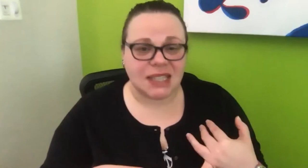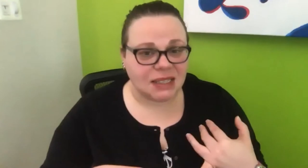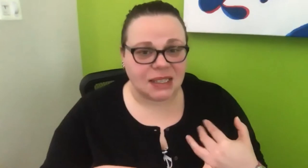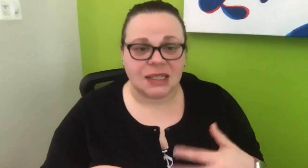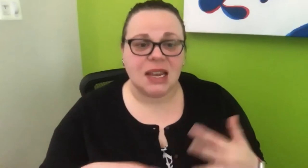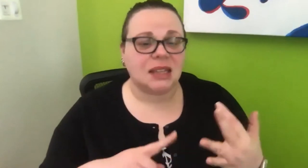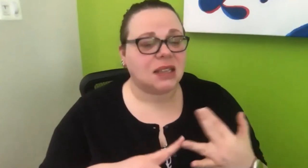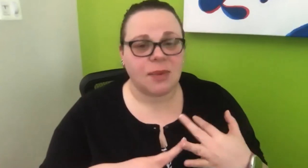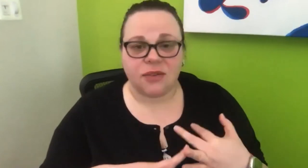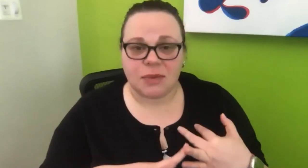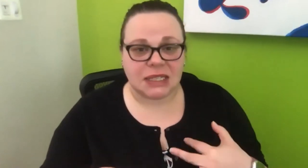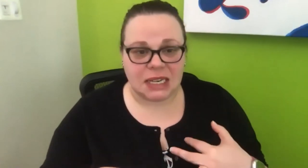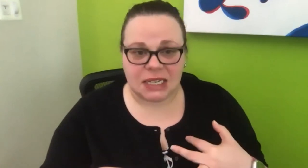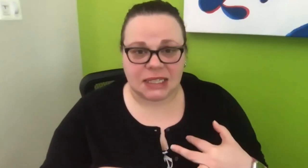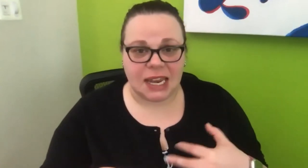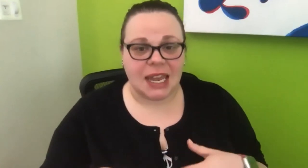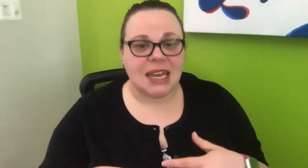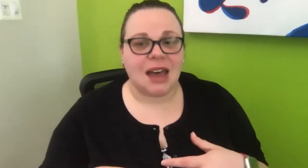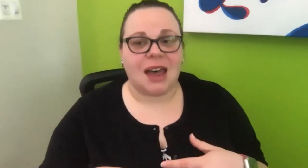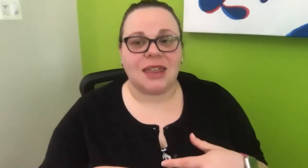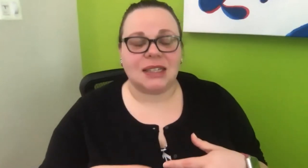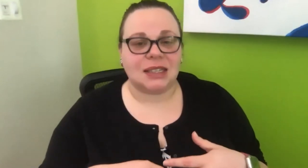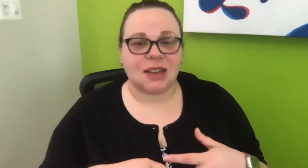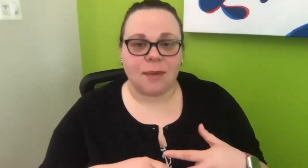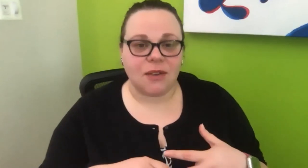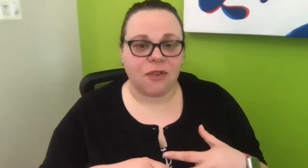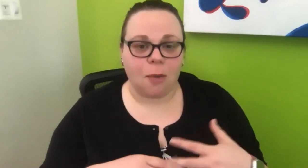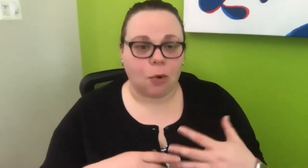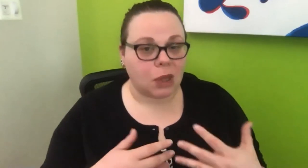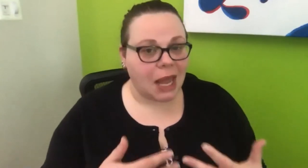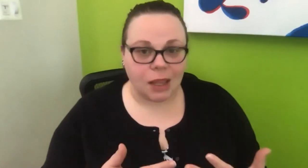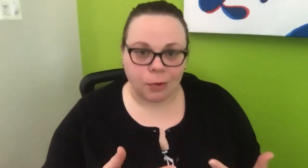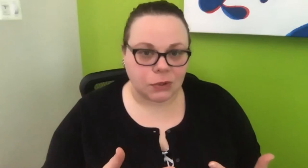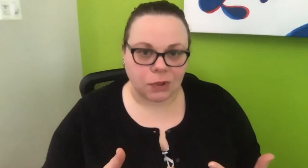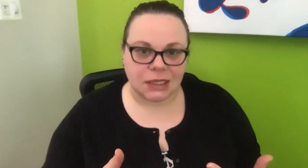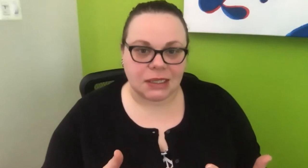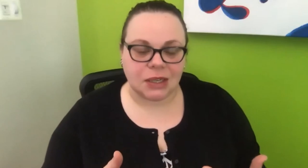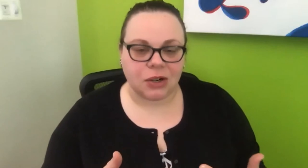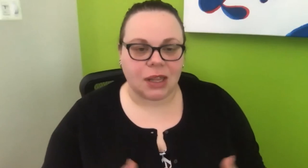This is coming from the CDC. This is coming from reliable sources that are collecting this information.